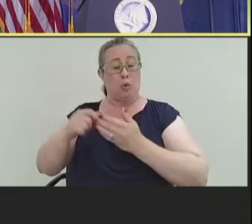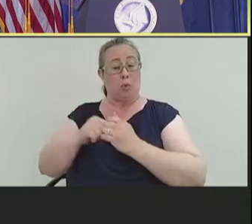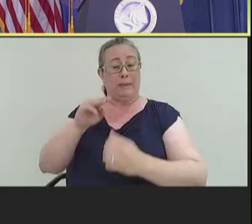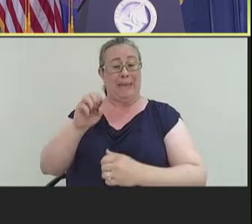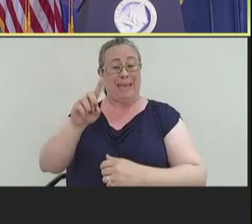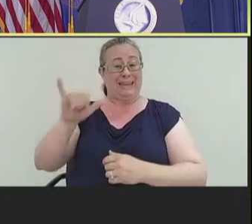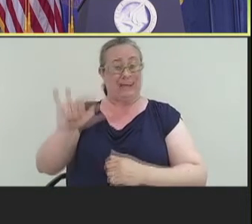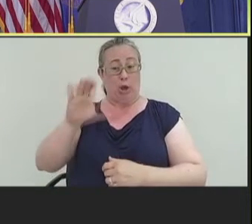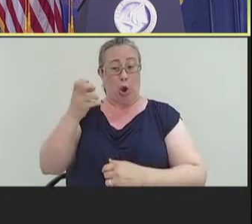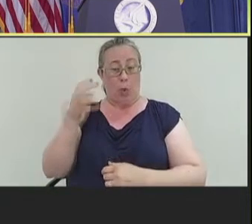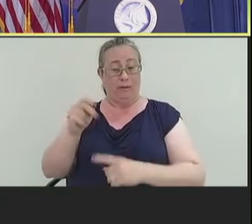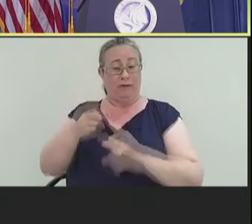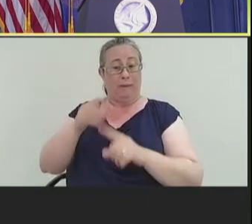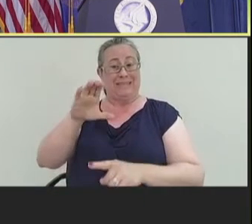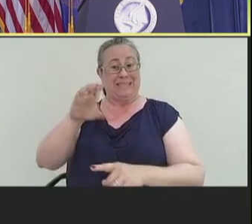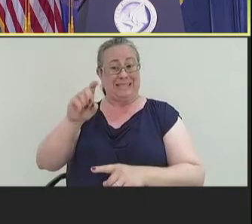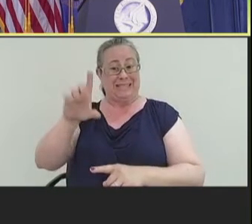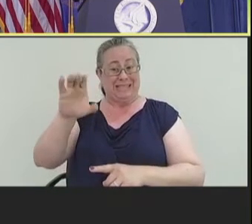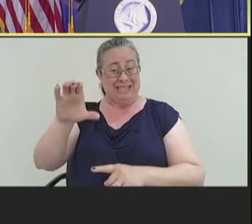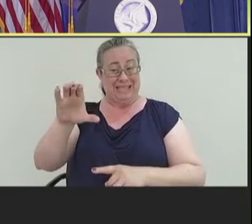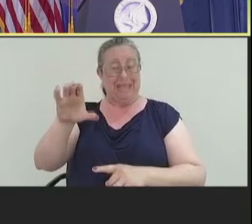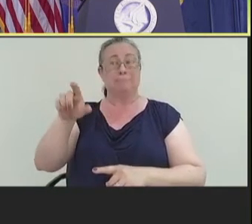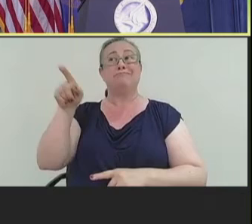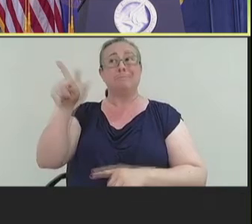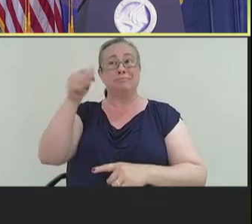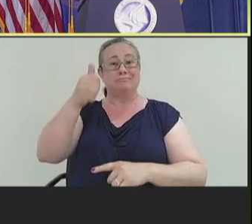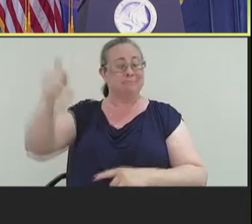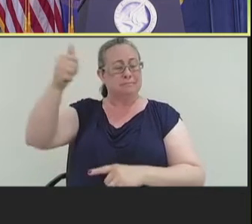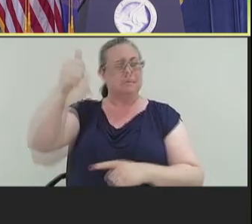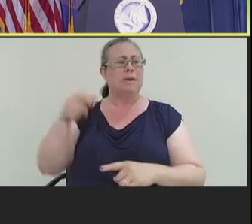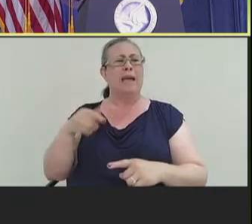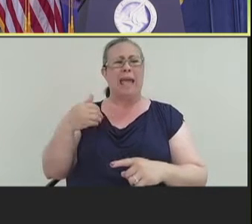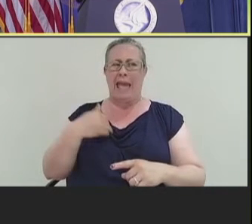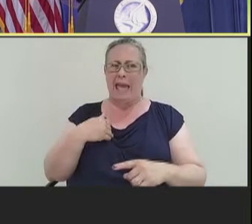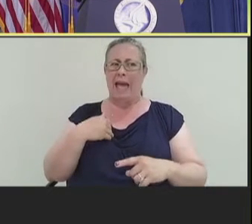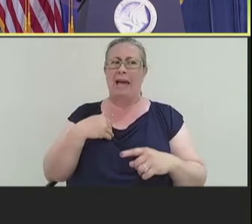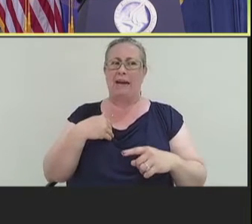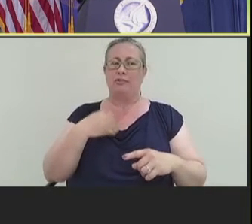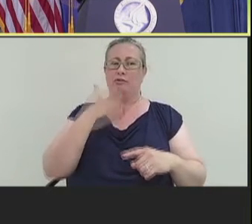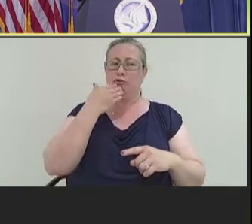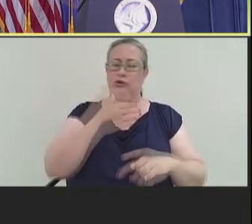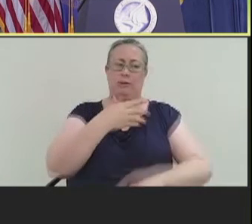do have very good immunization rates and very good measles immunization rates. So, we don't